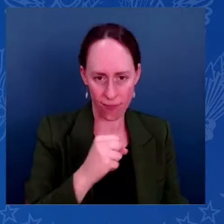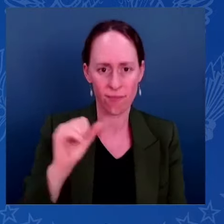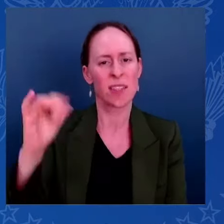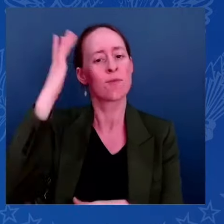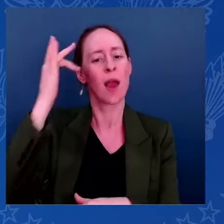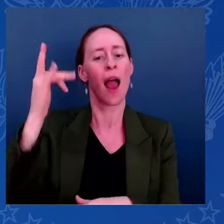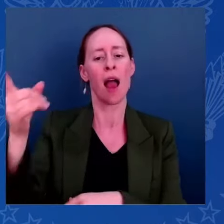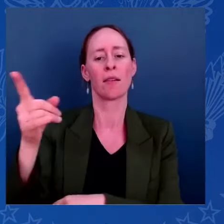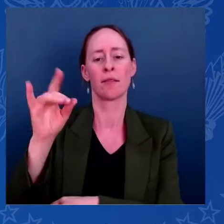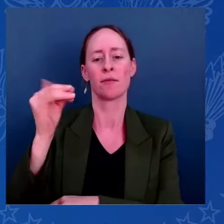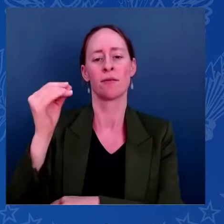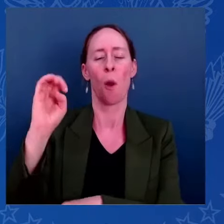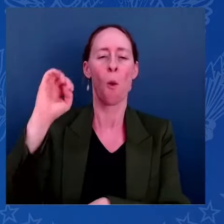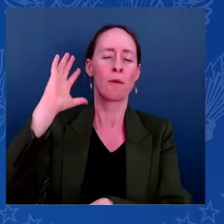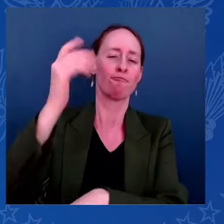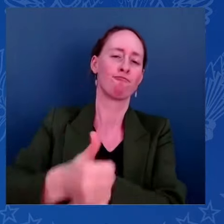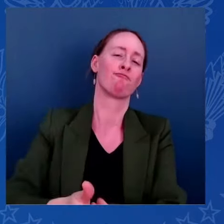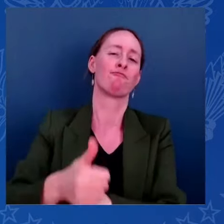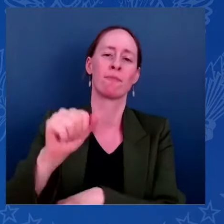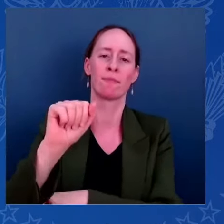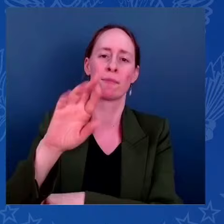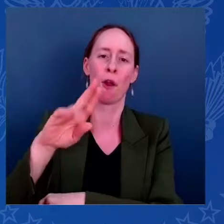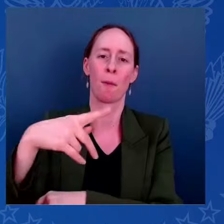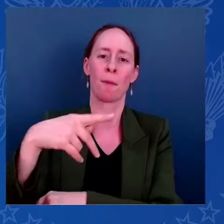to invest in the most innovative research --